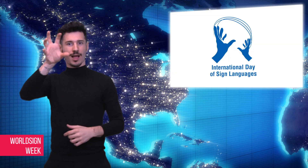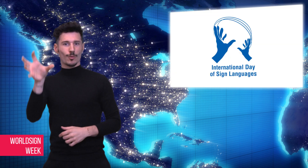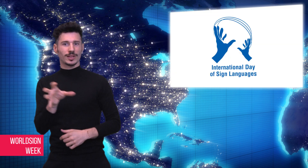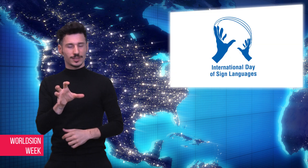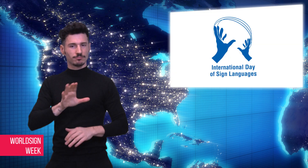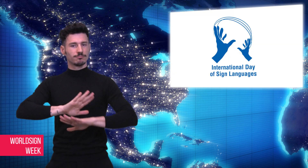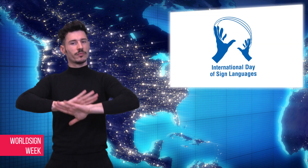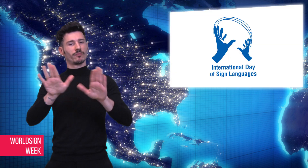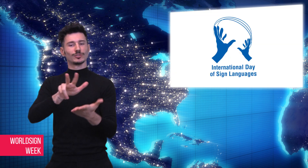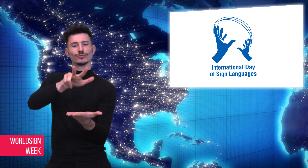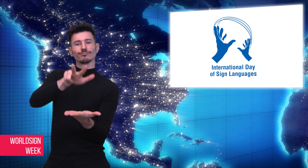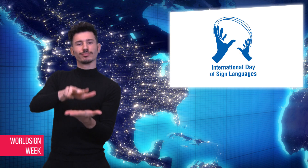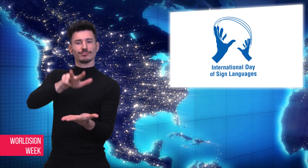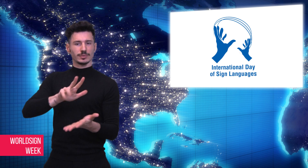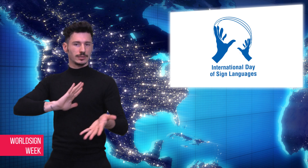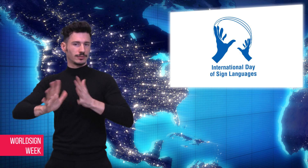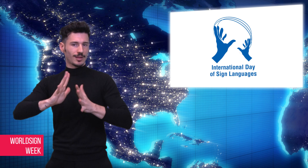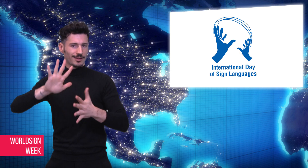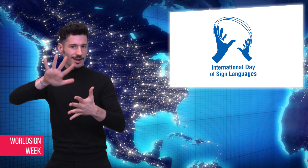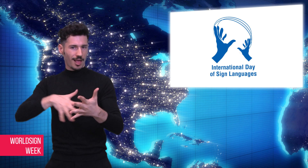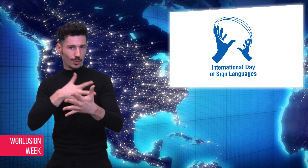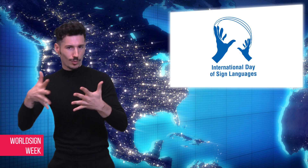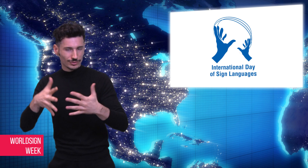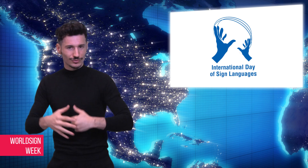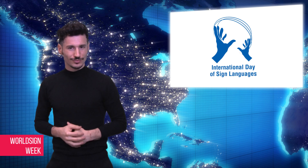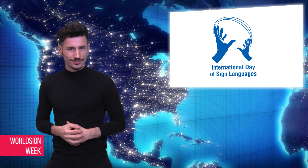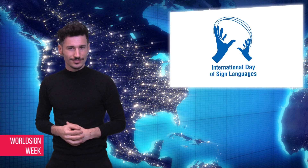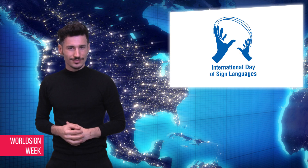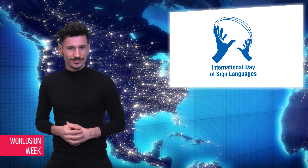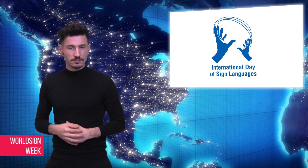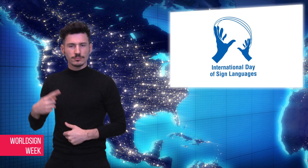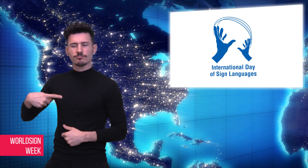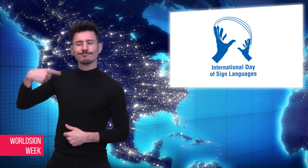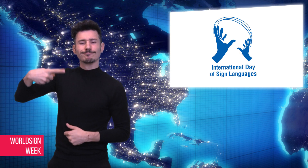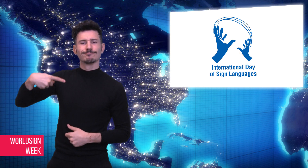Currently, 41 countries have legally recognized